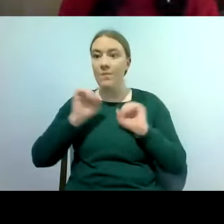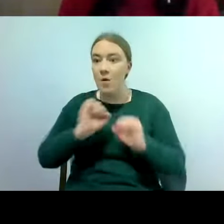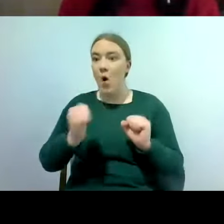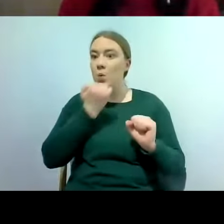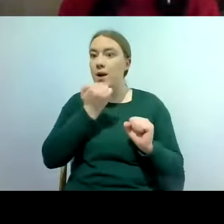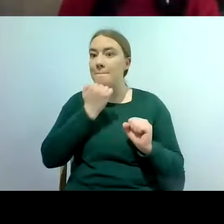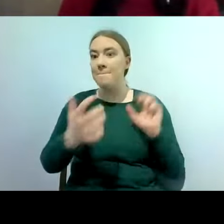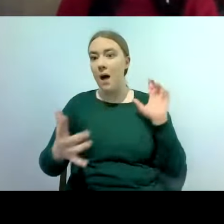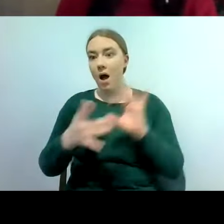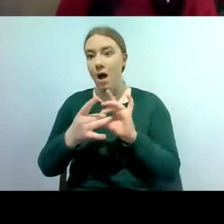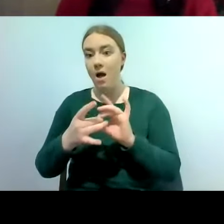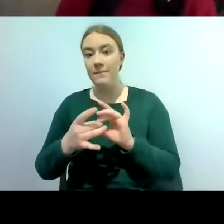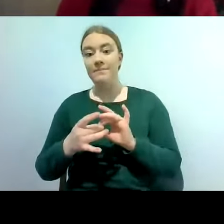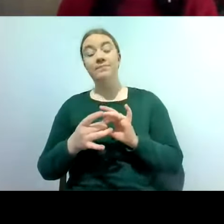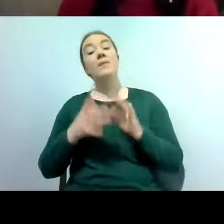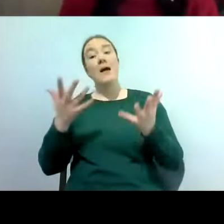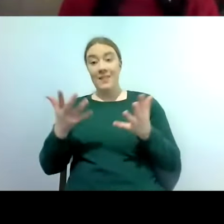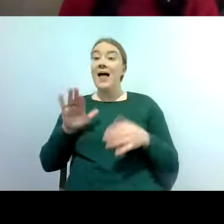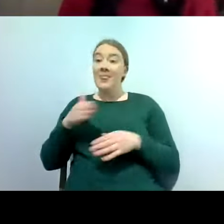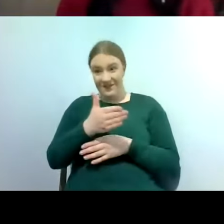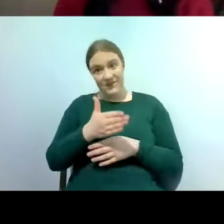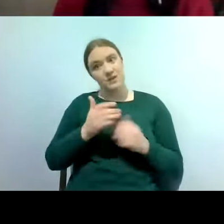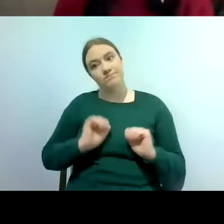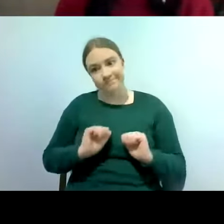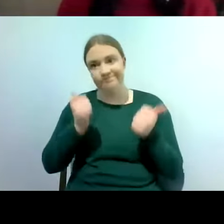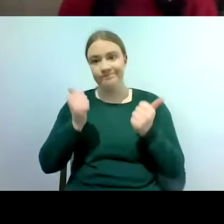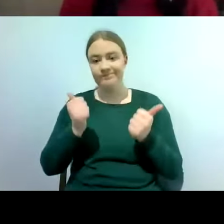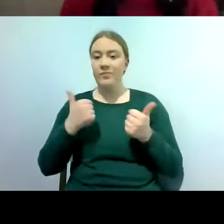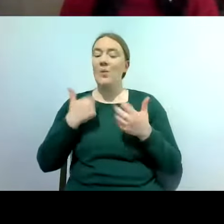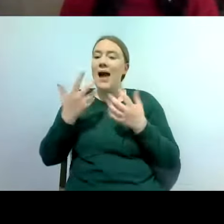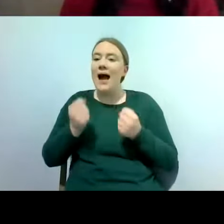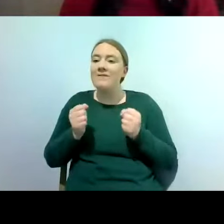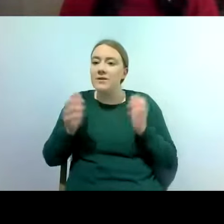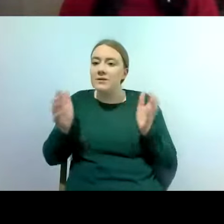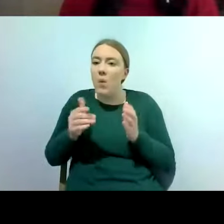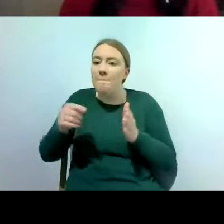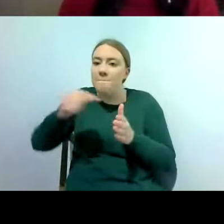and then the fish are recovered we have kind of small paddling pools on the side of the river